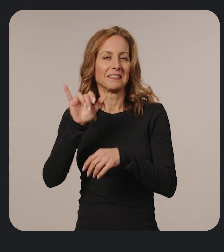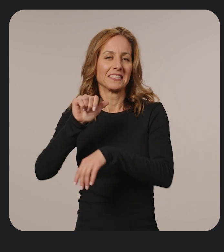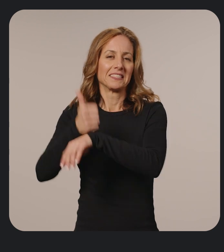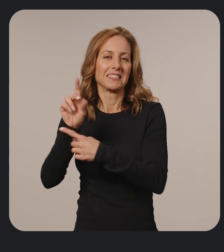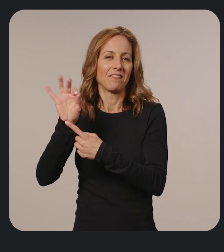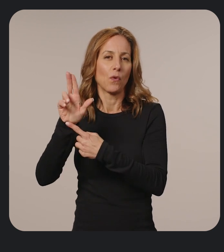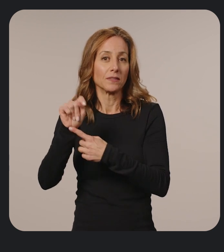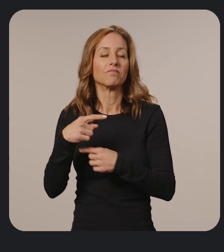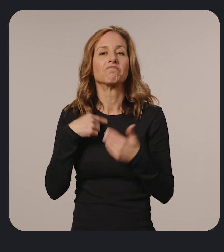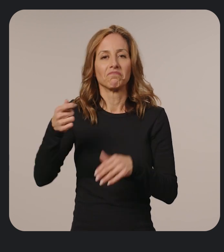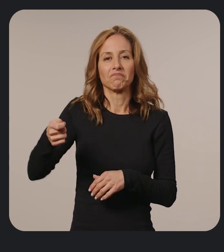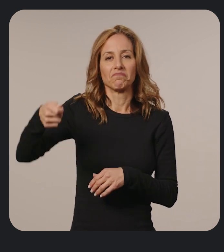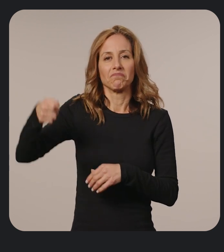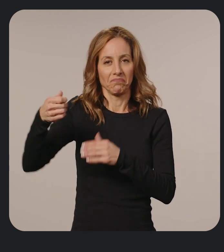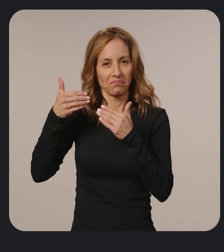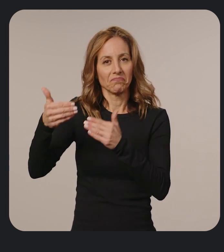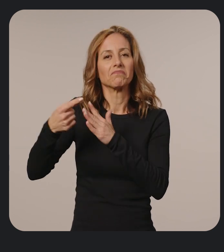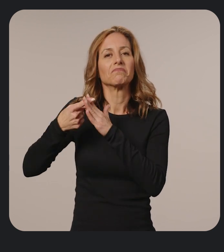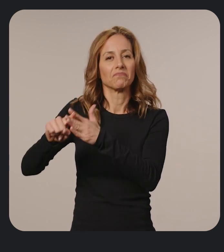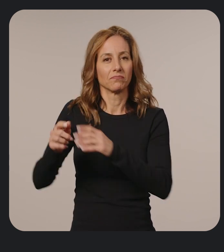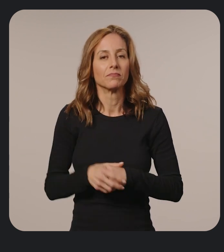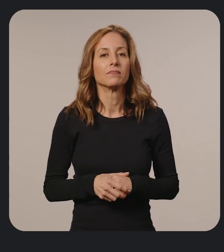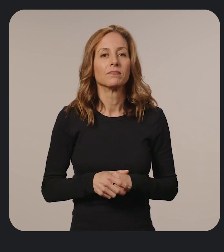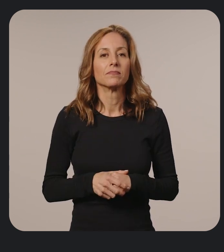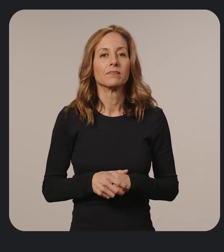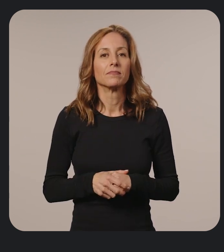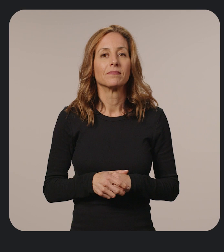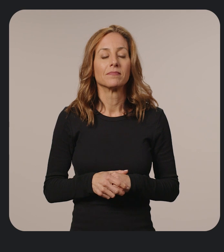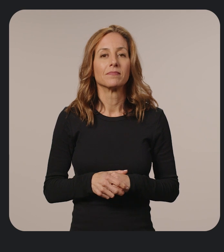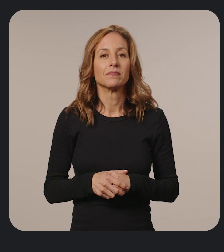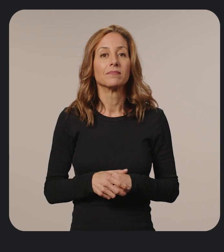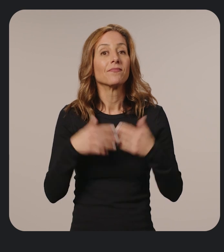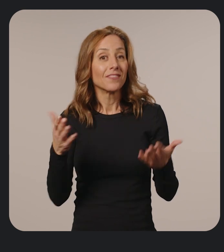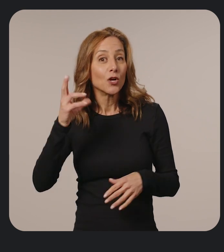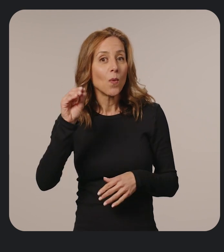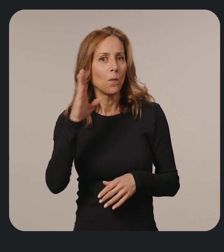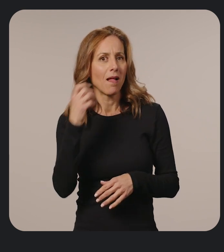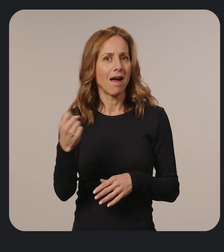which is the default right now. And I'm going to go ahead and enable both of these.